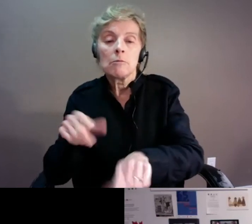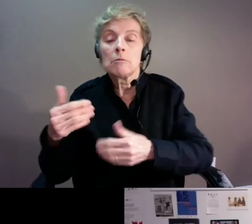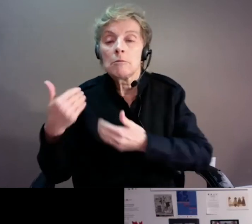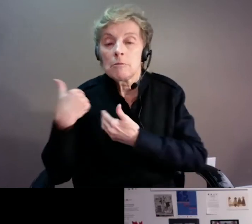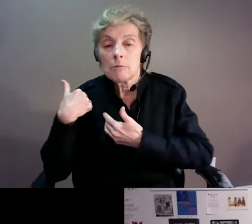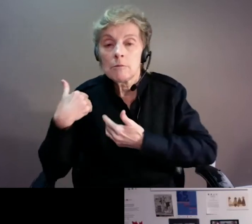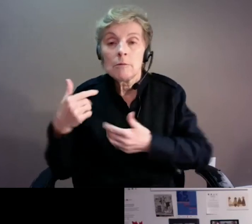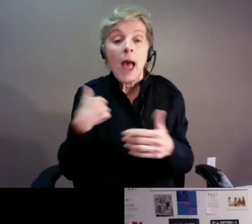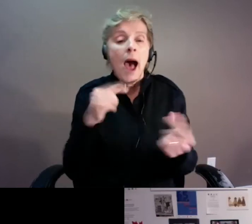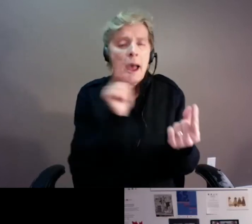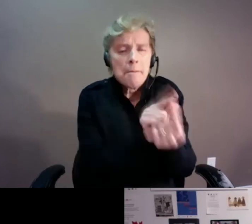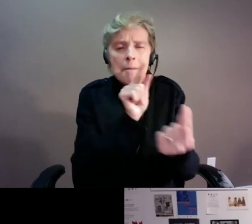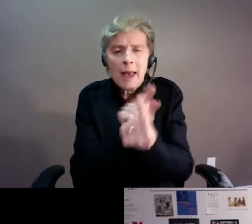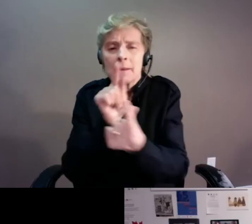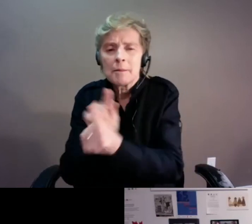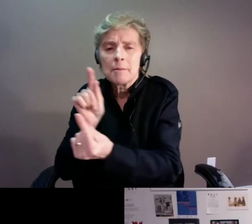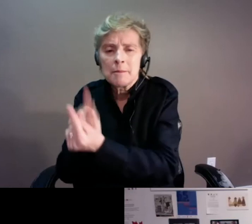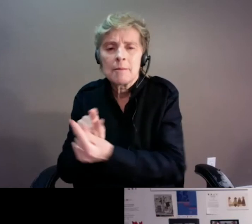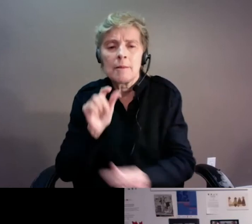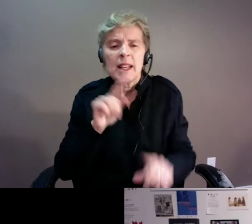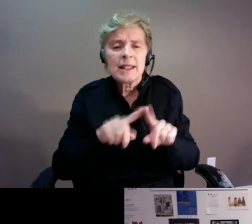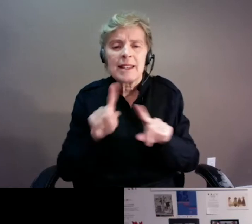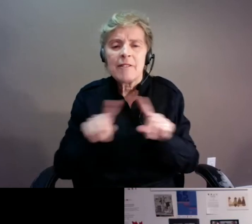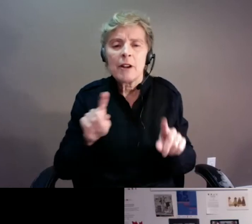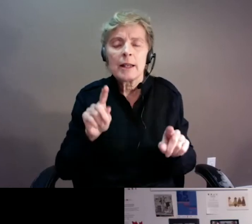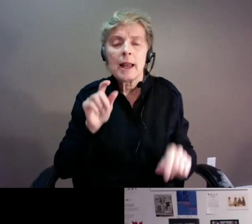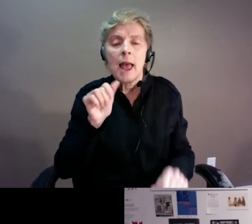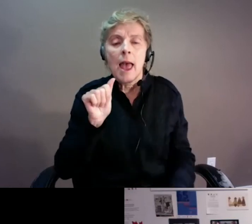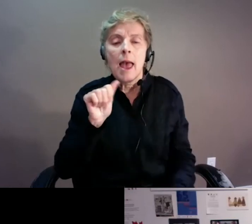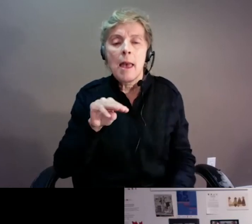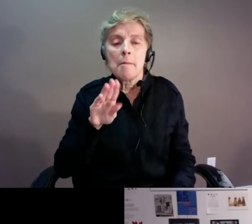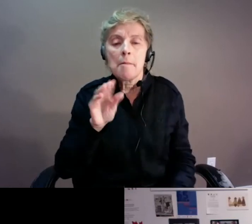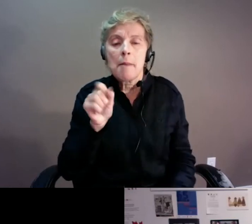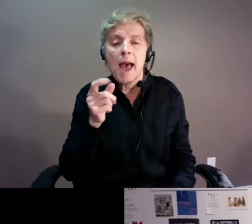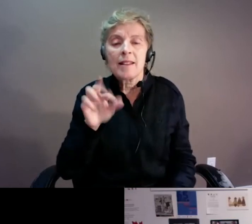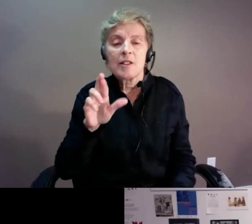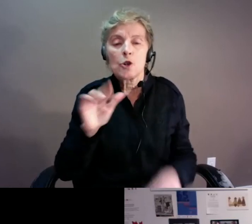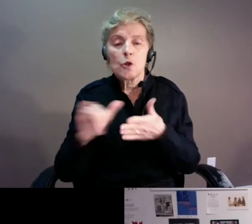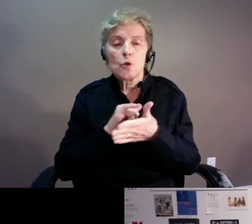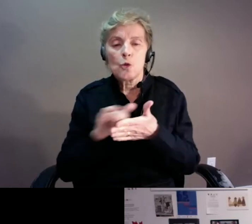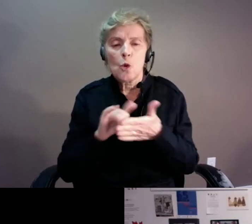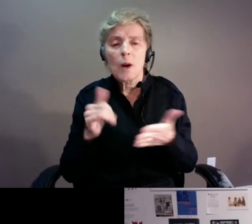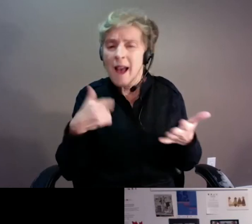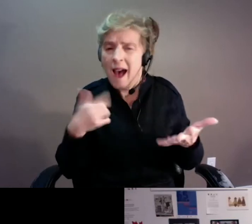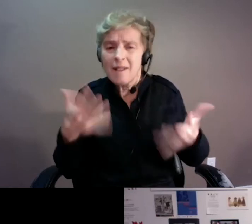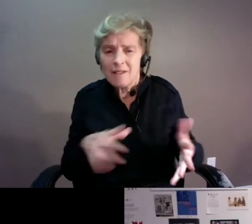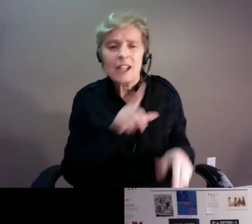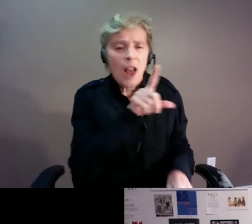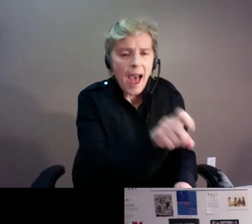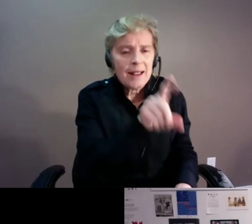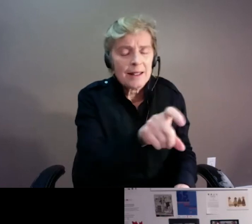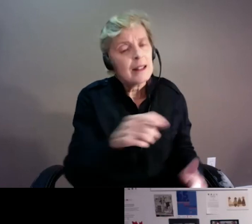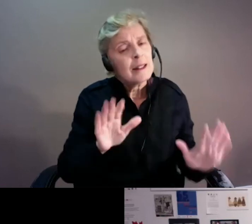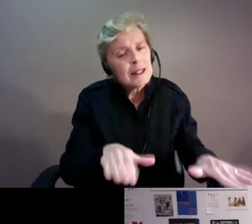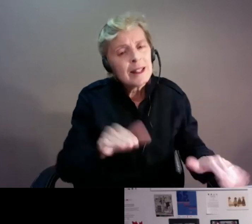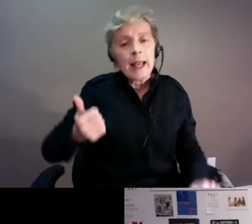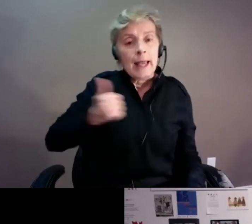since 2006 in New York, to consider asking Canada to become part of the bureau for the